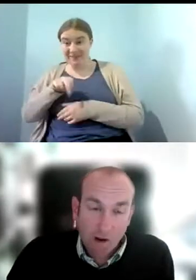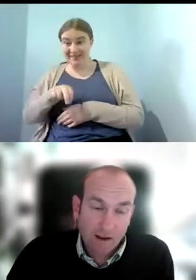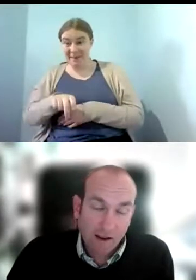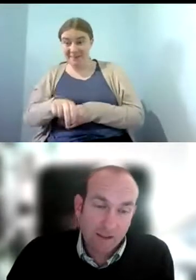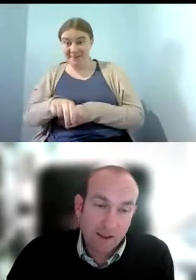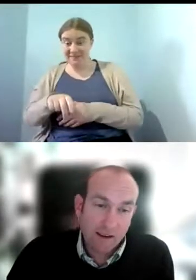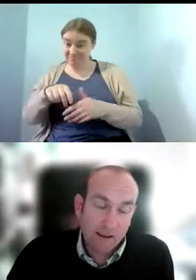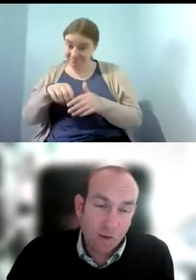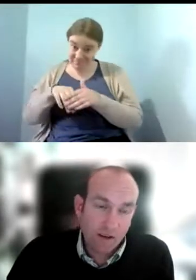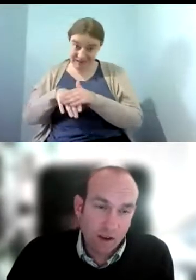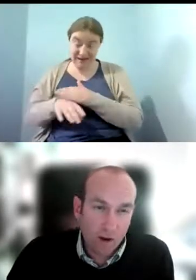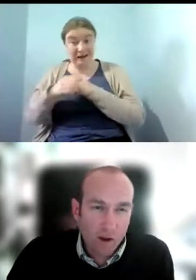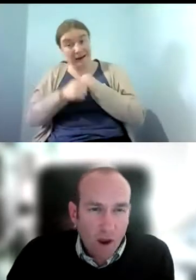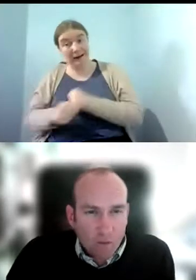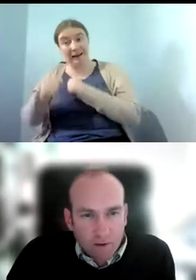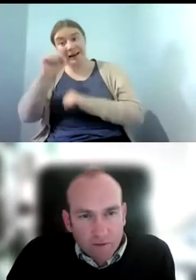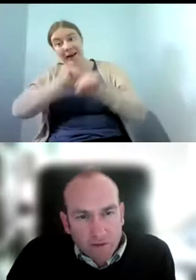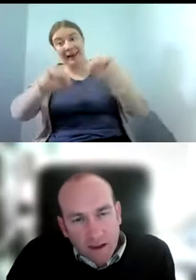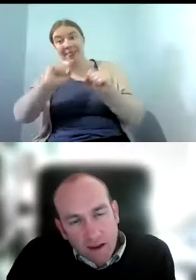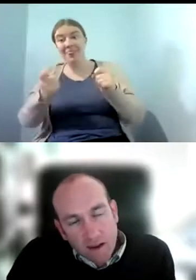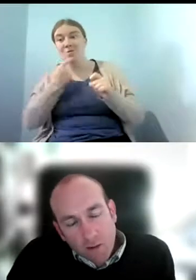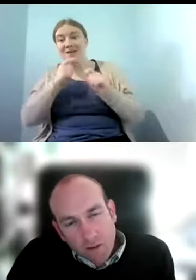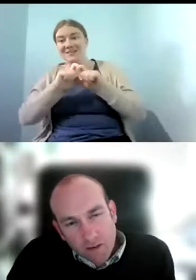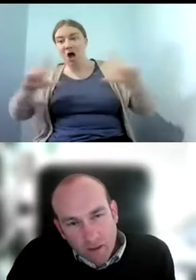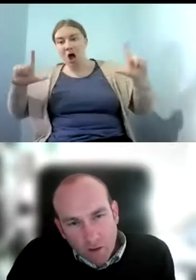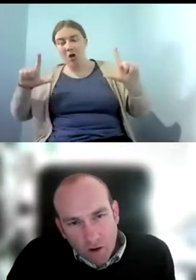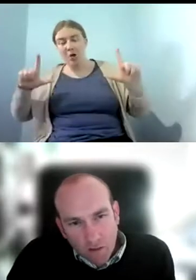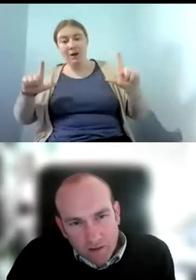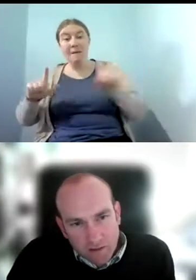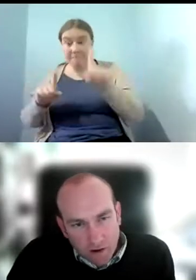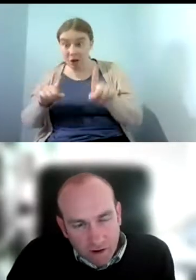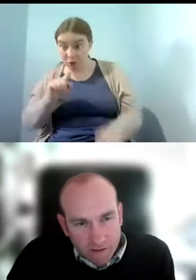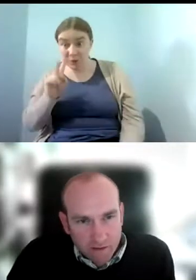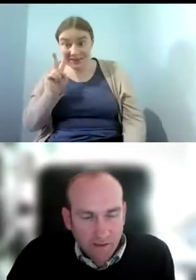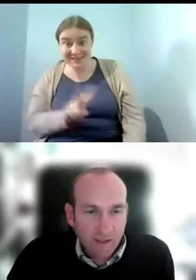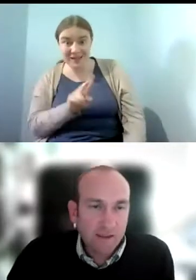and and clean the window but we here you can also see that we've got these screens and these are